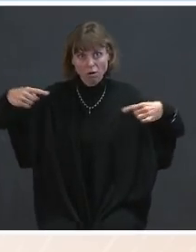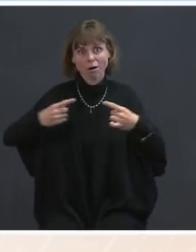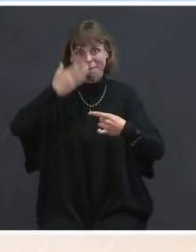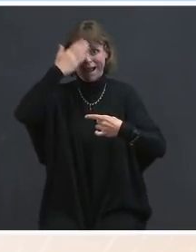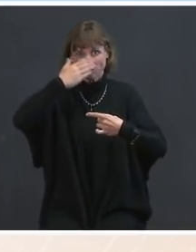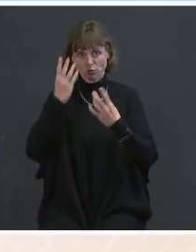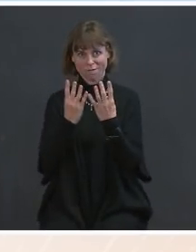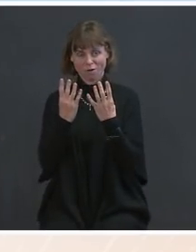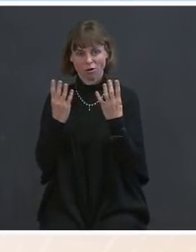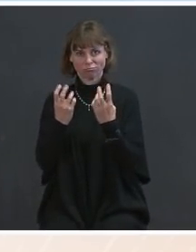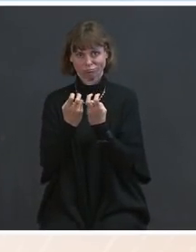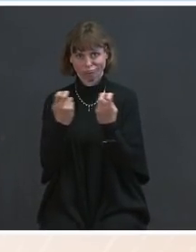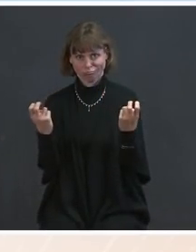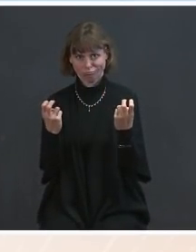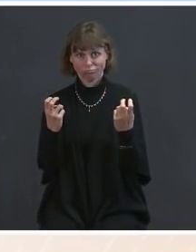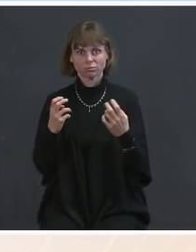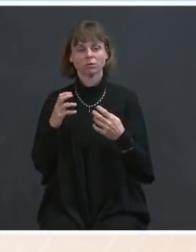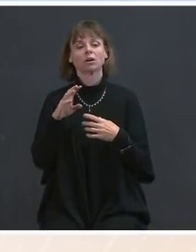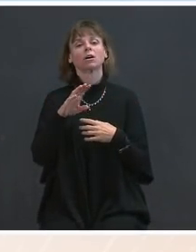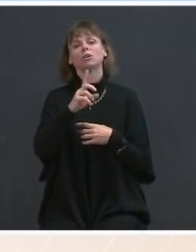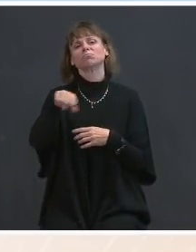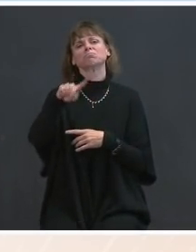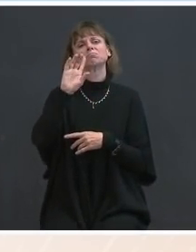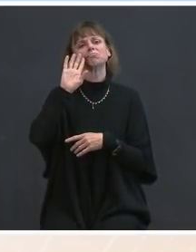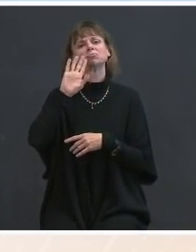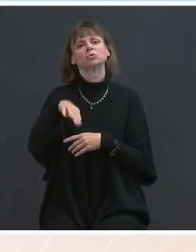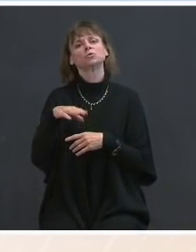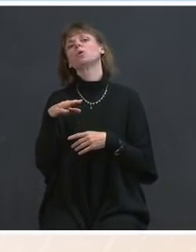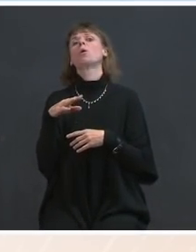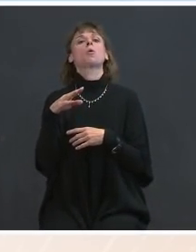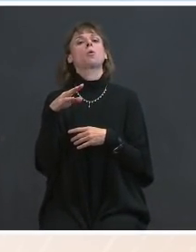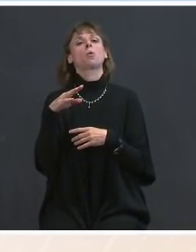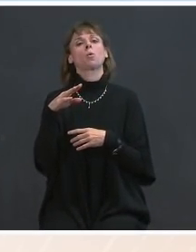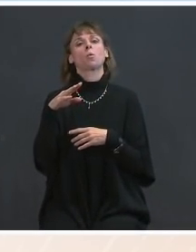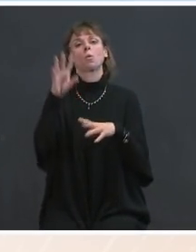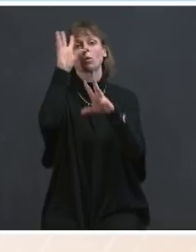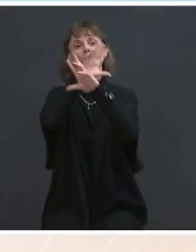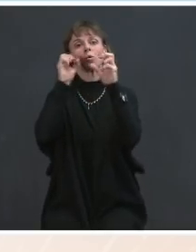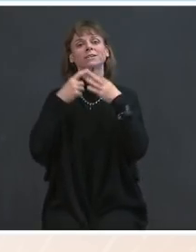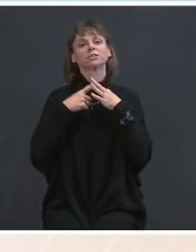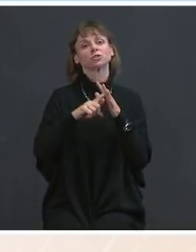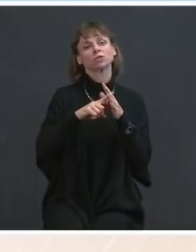As you all know, the President is launching his "Help Is Here" tour to communicate directly with Americans